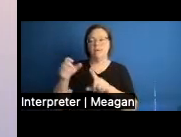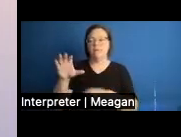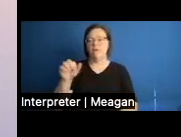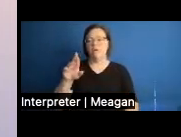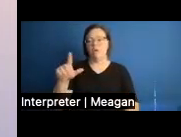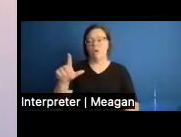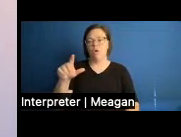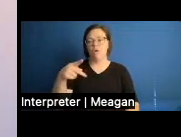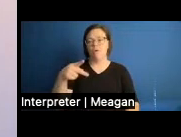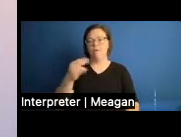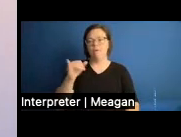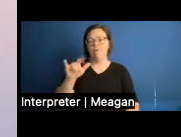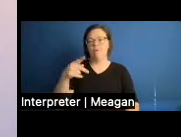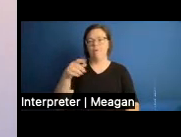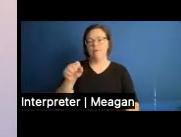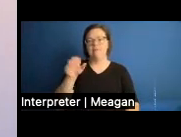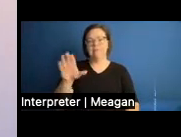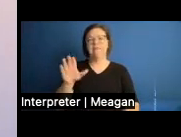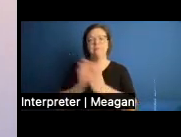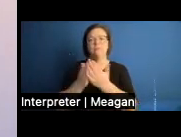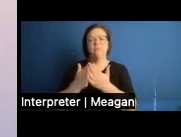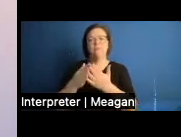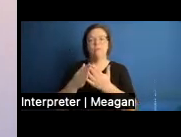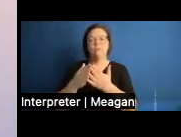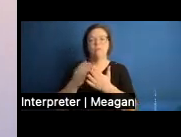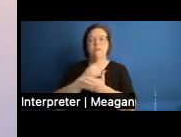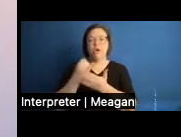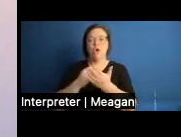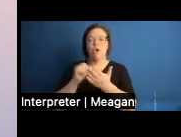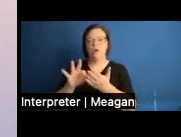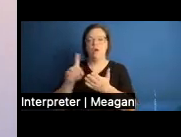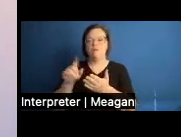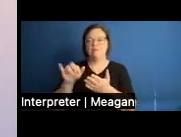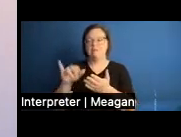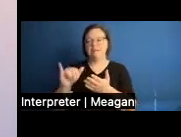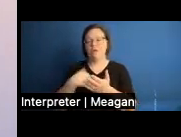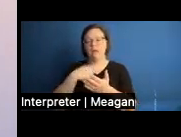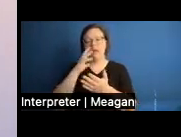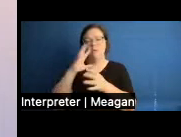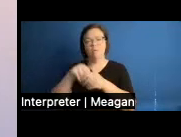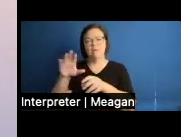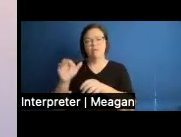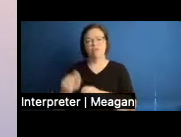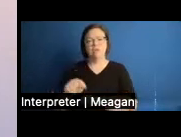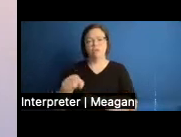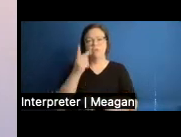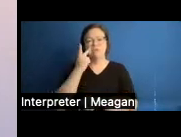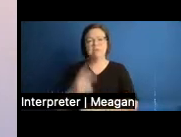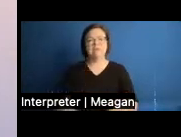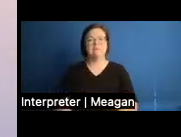That's from his book, The Art of Daring. I'll put it in the chat here so that people can see it. If they want to go back and look at it later.